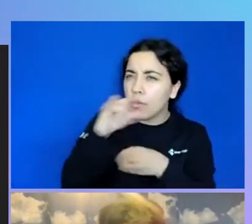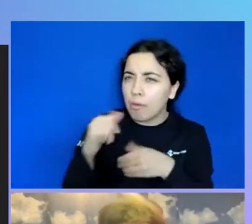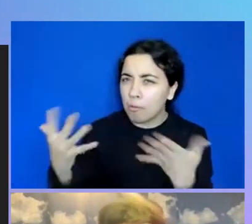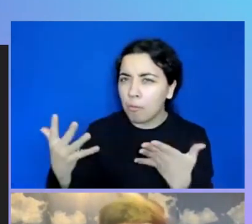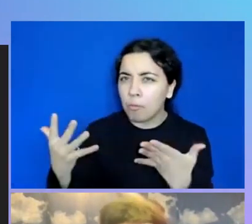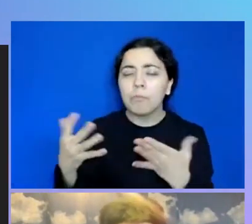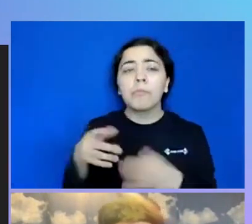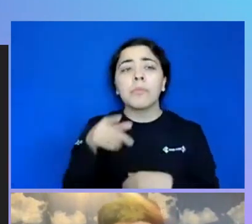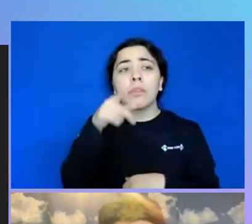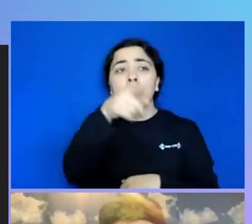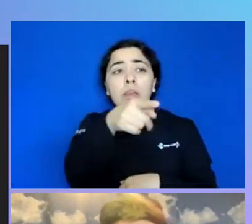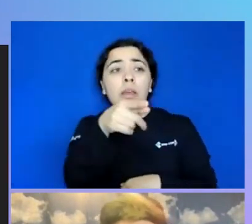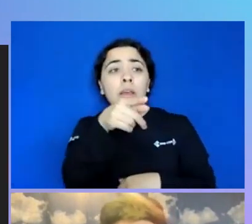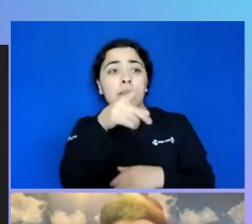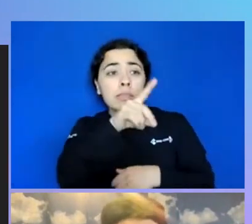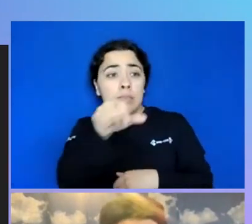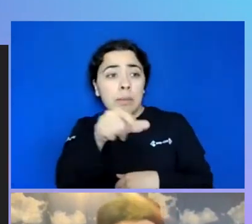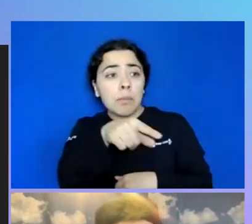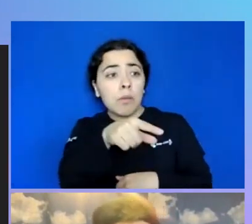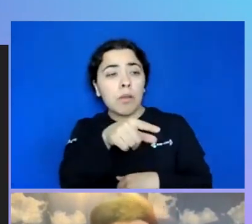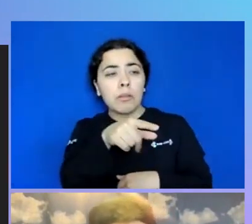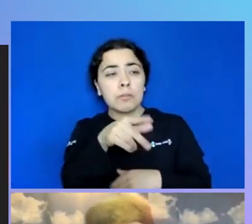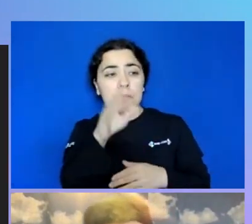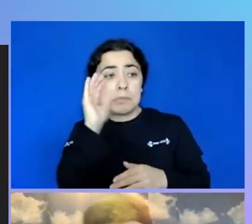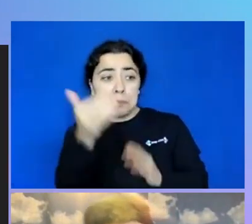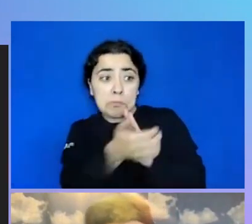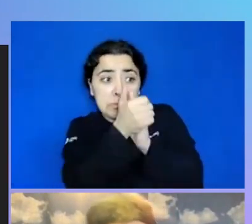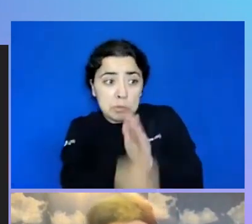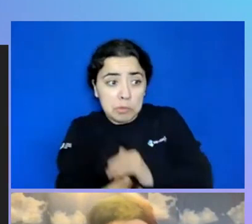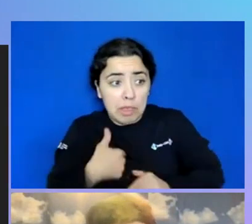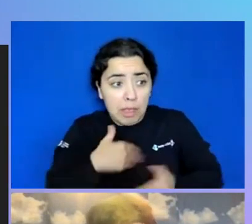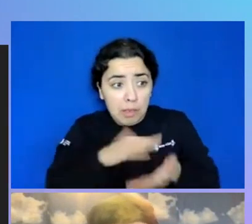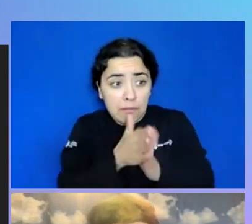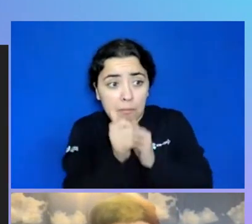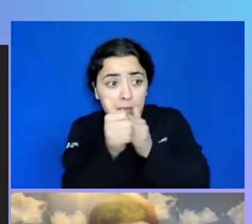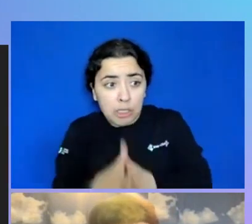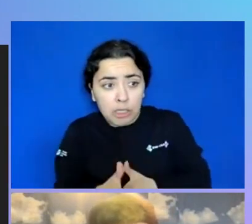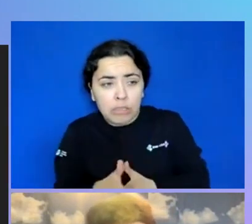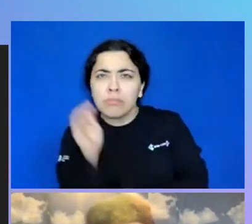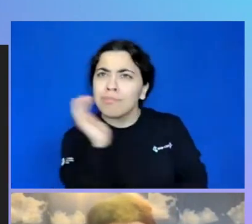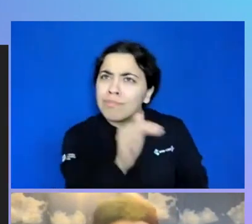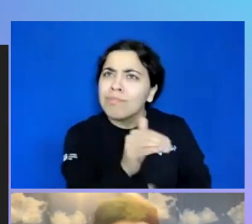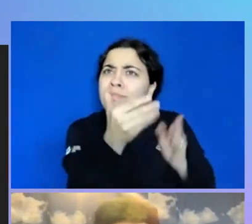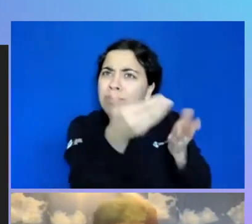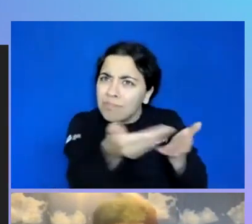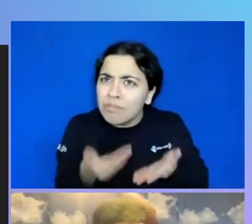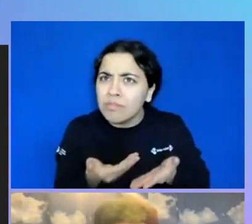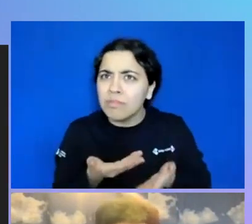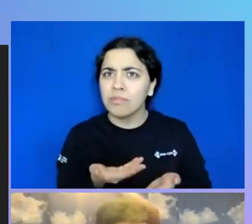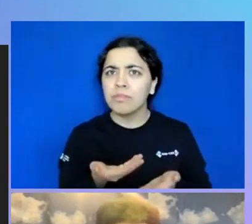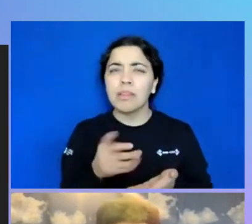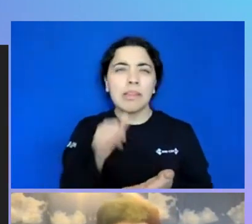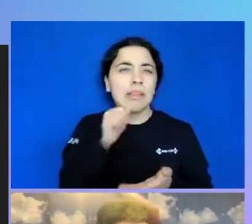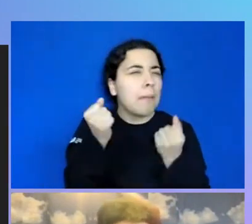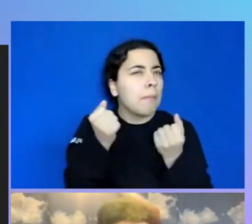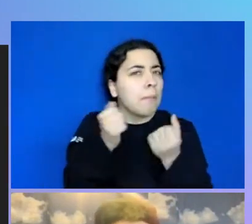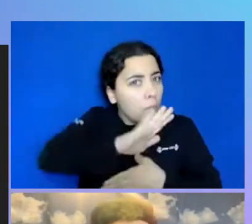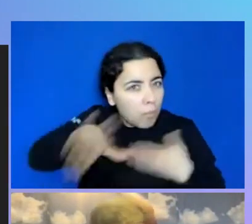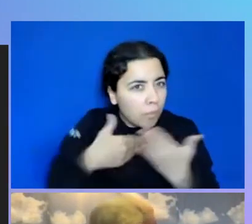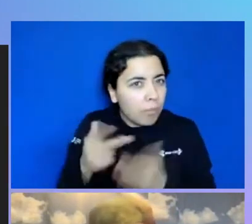disabled and not all people that are disabled have to work on disability and accessibility